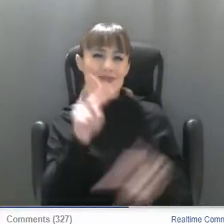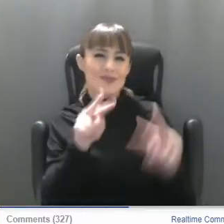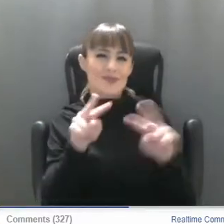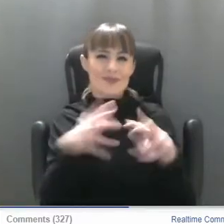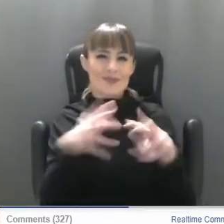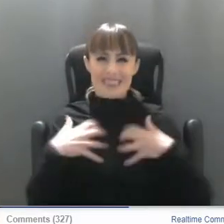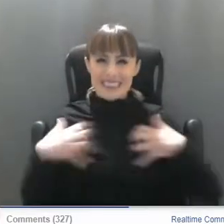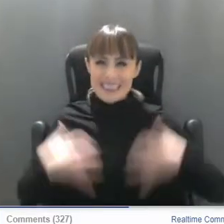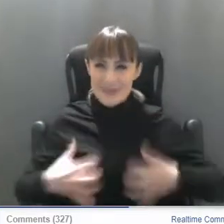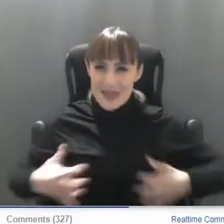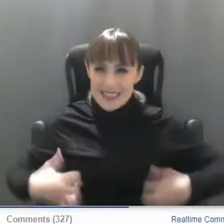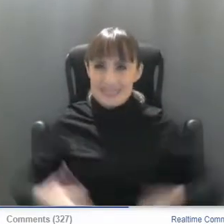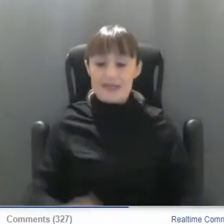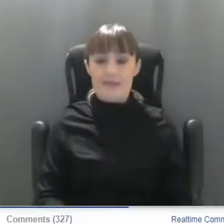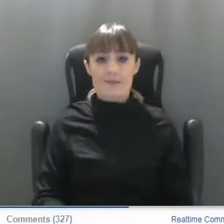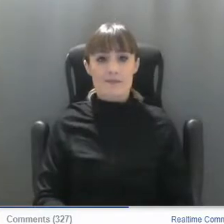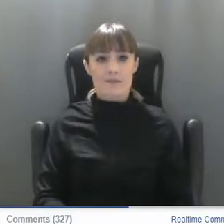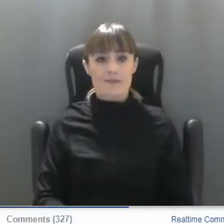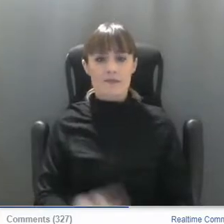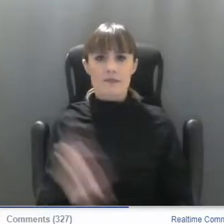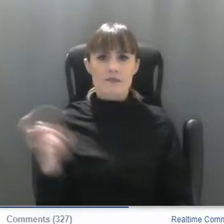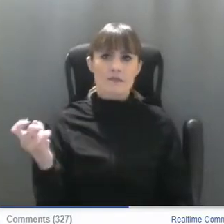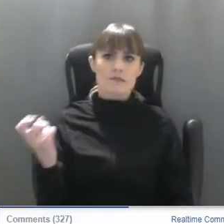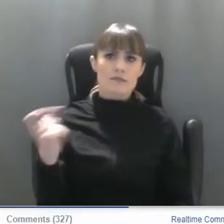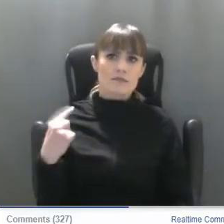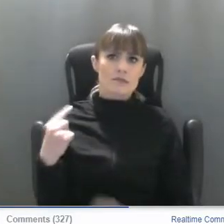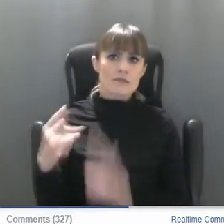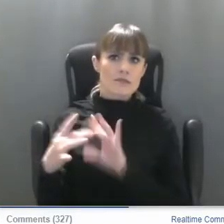"Are the animal art prints we've seen you doing on the field trip online right now?"